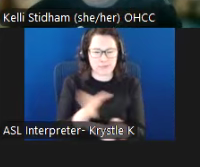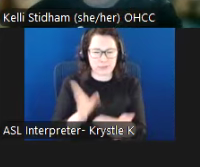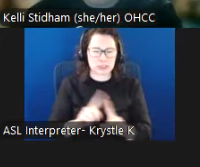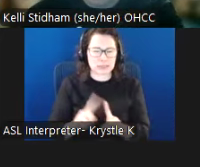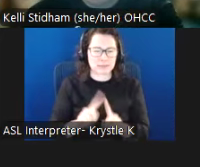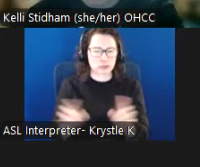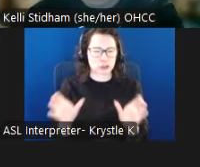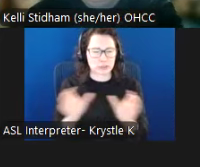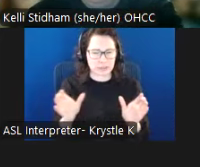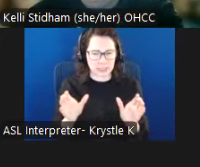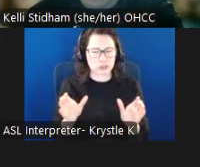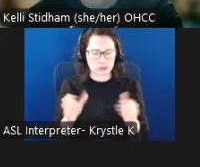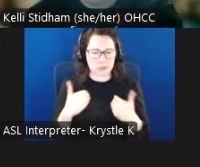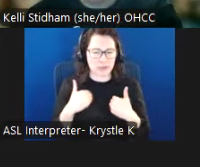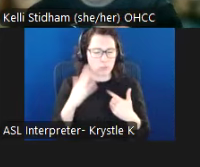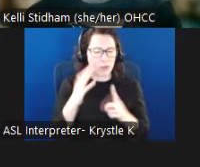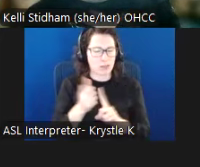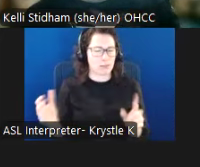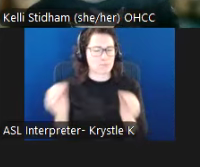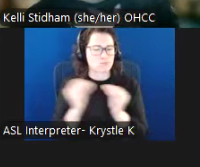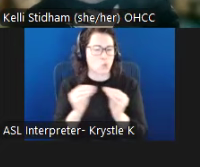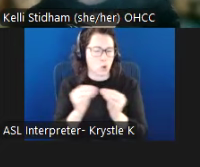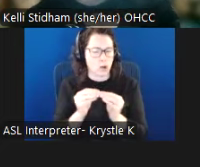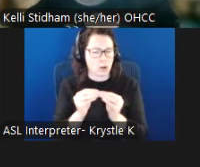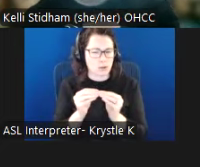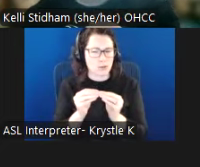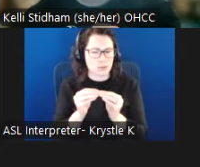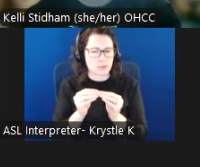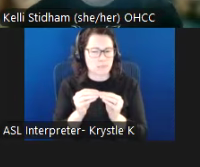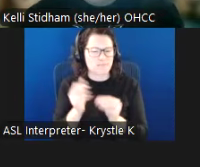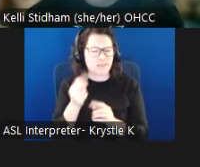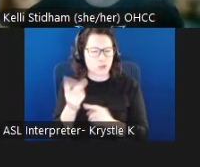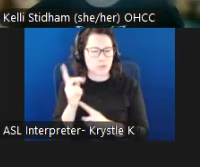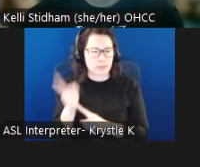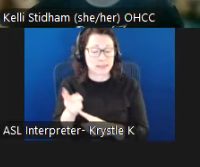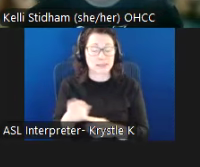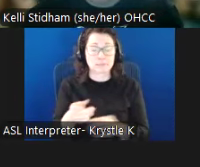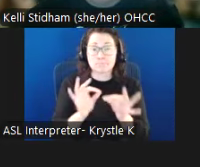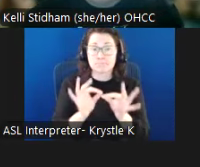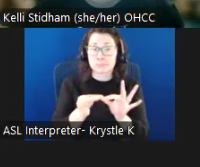we have. And we'll talk more about those different certifications in in just a